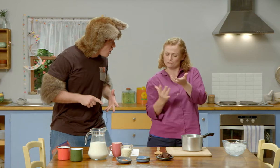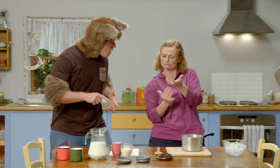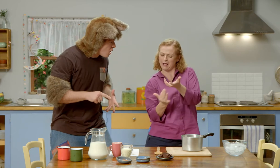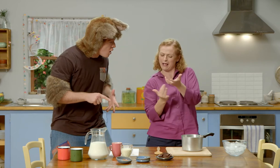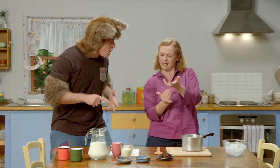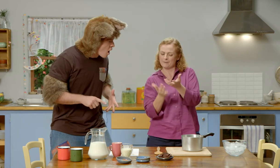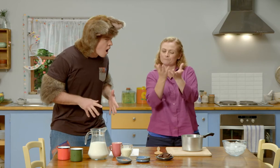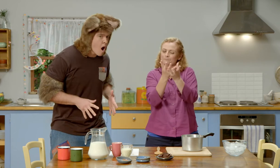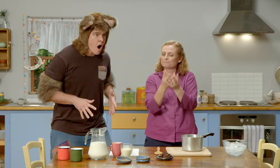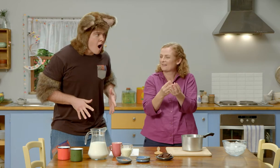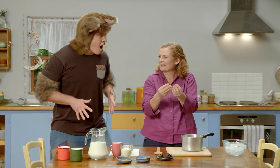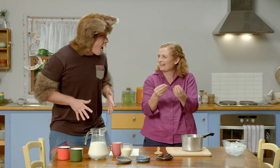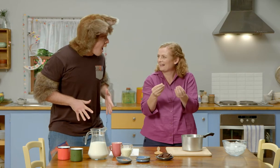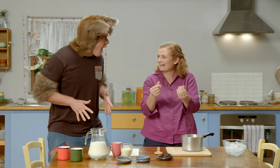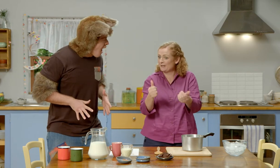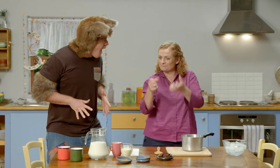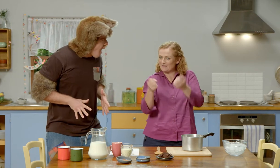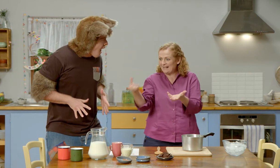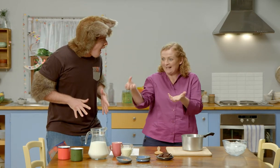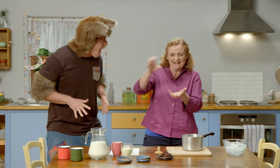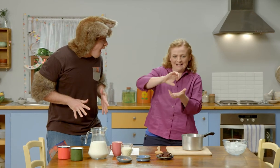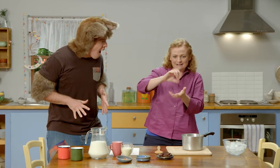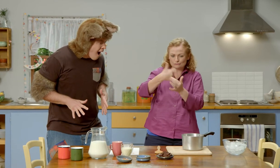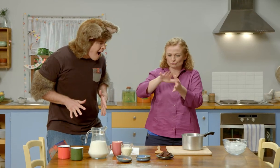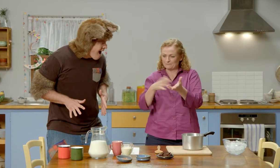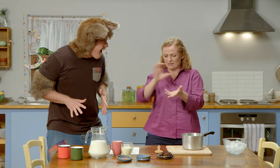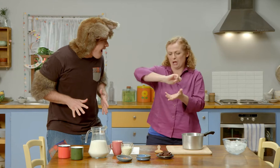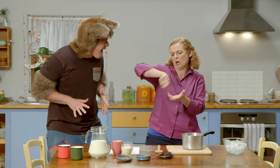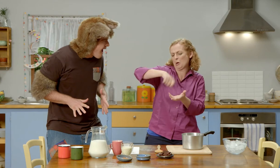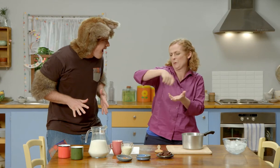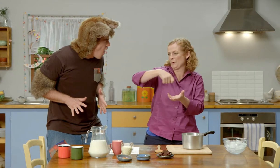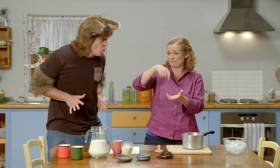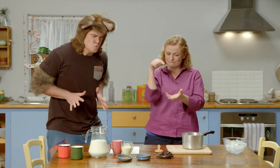it'll melt! Then we add our milk and our cream